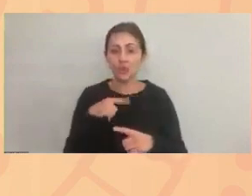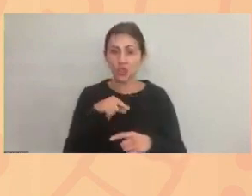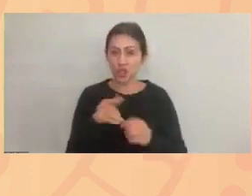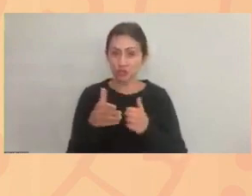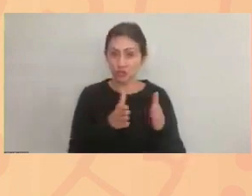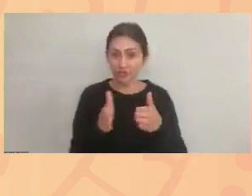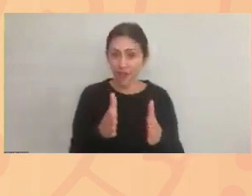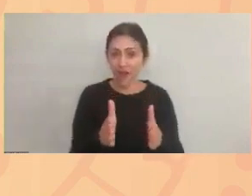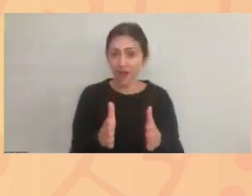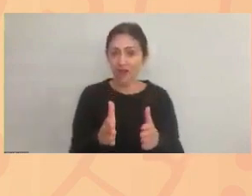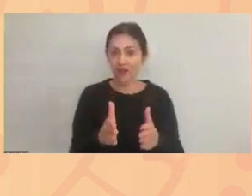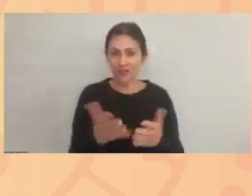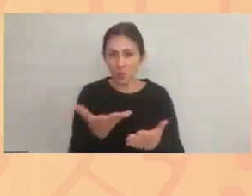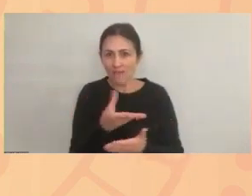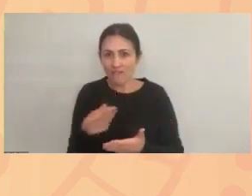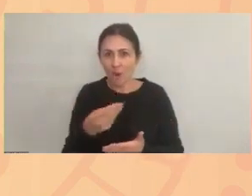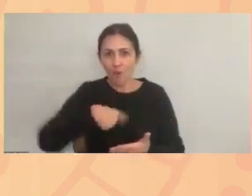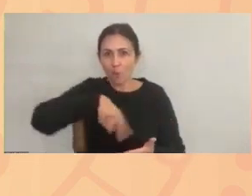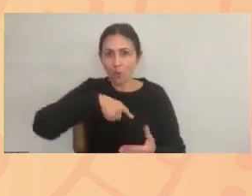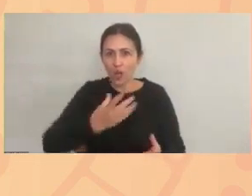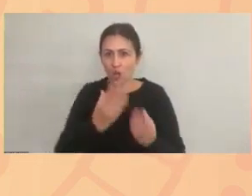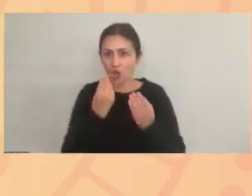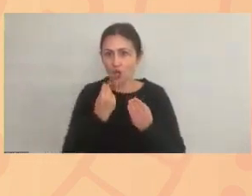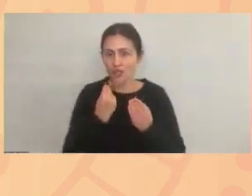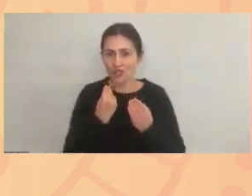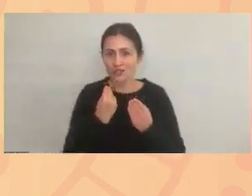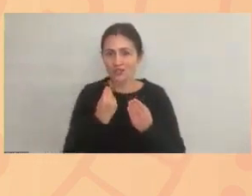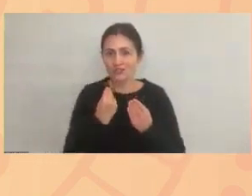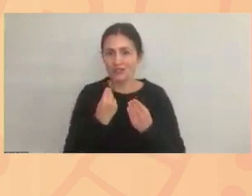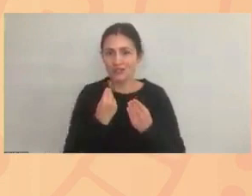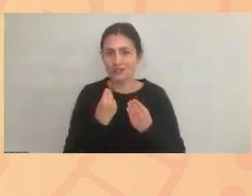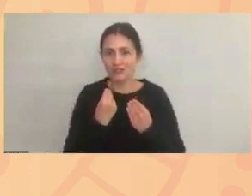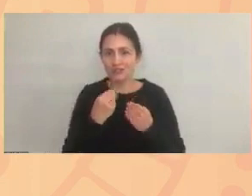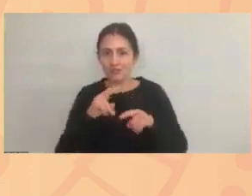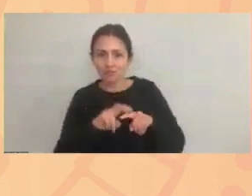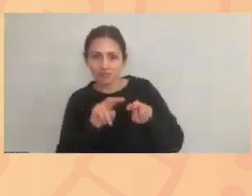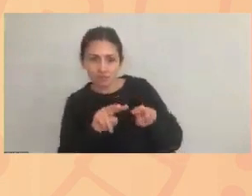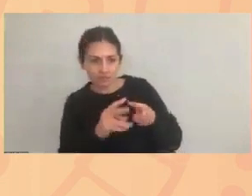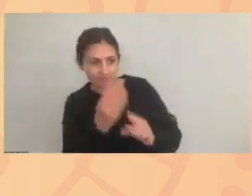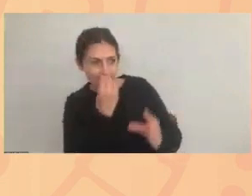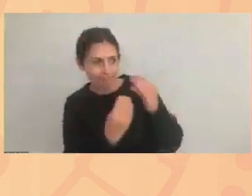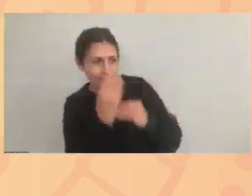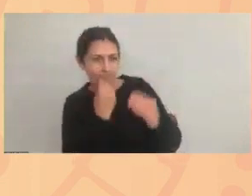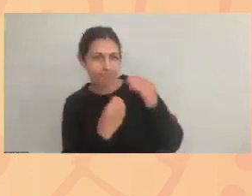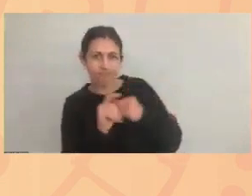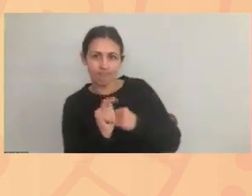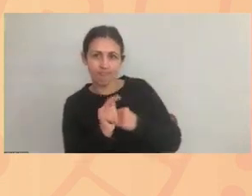we get our learning and more knowledge along the side of the river.